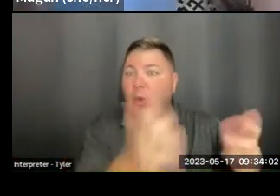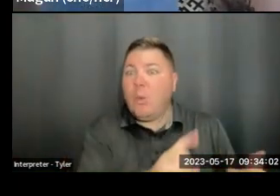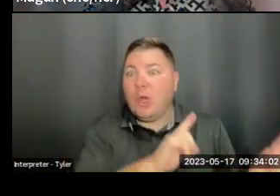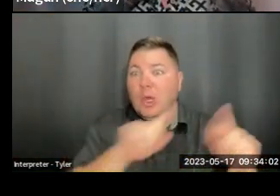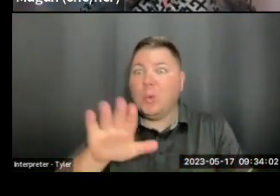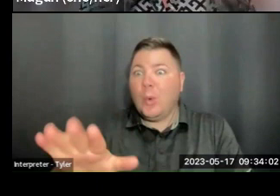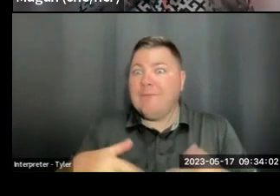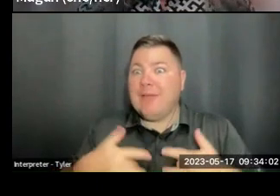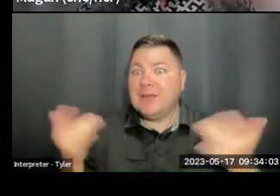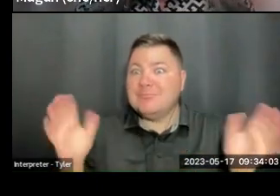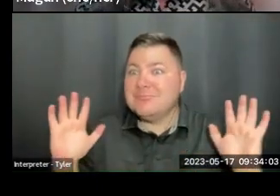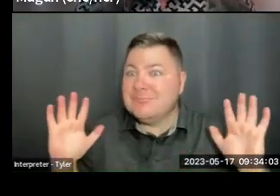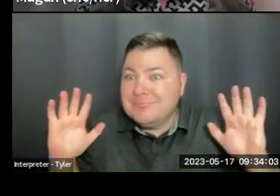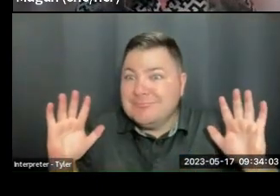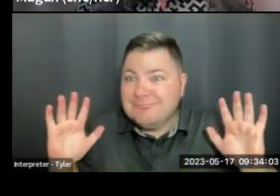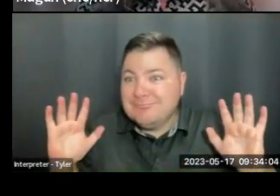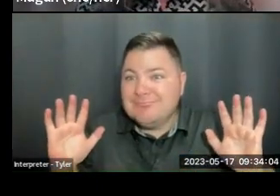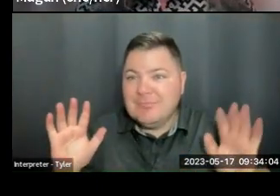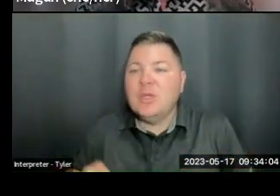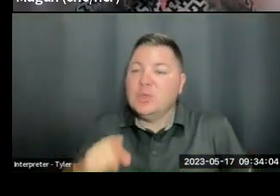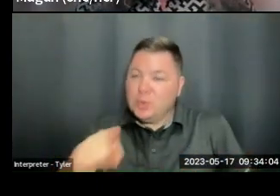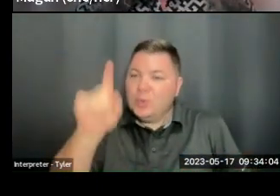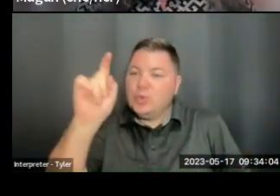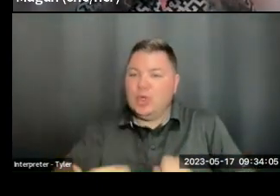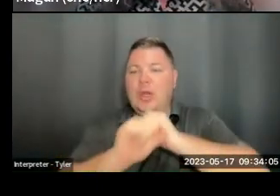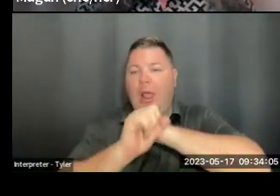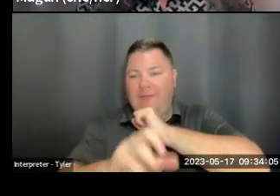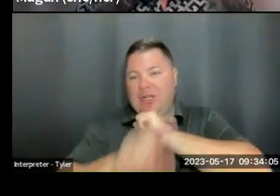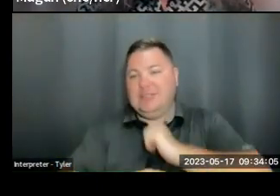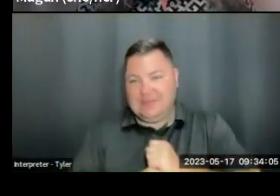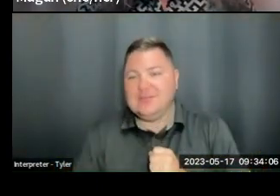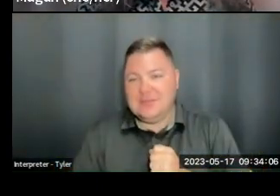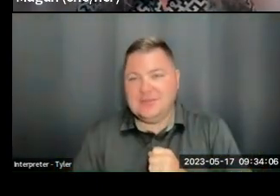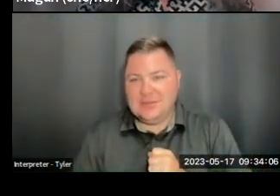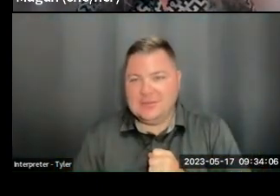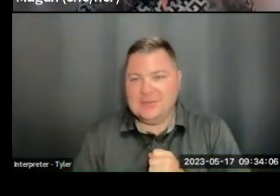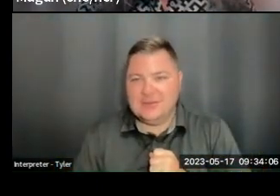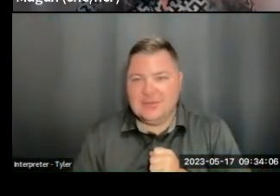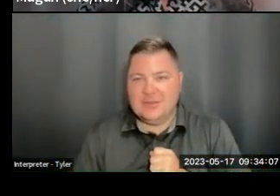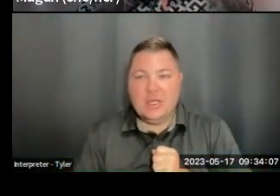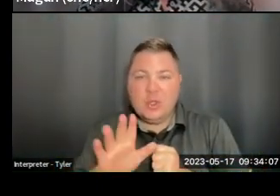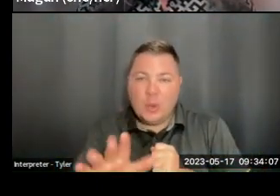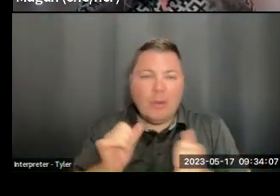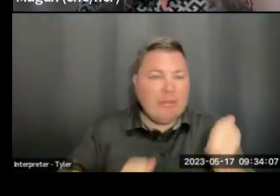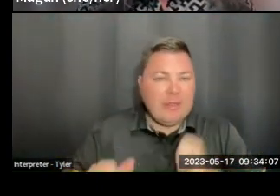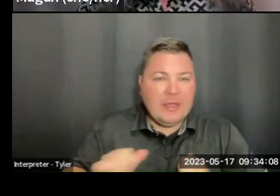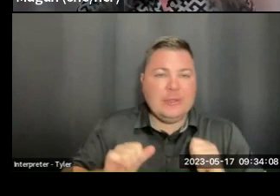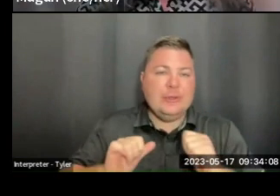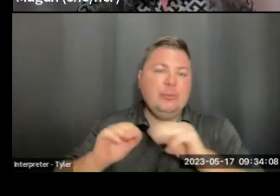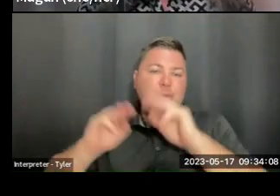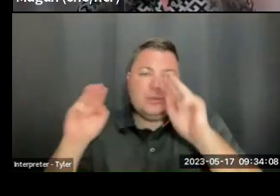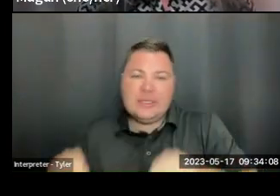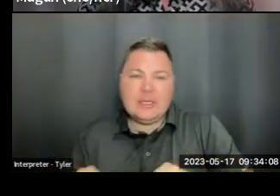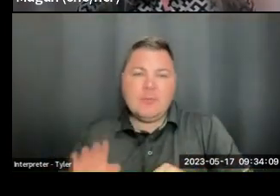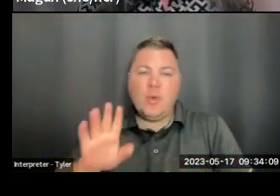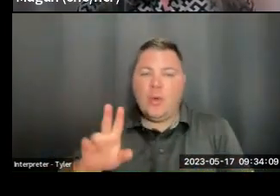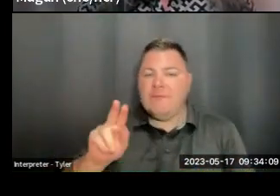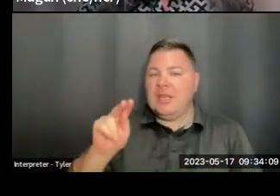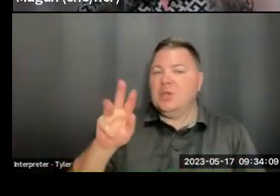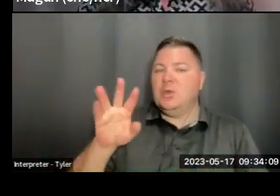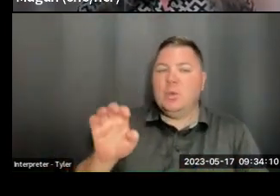events. They may not want to come to your events. Please, promote them.